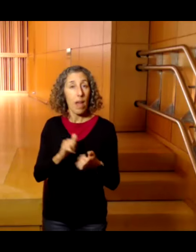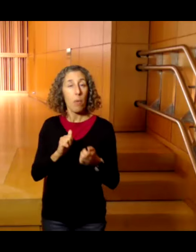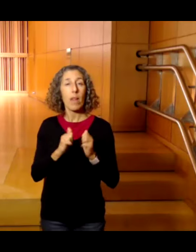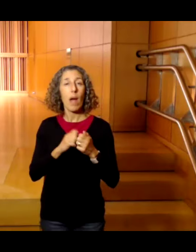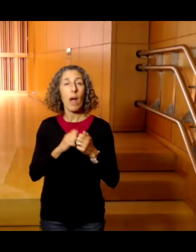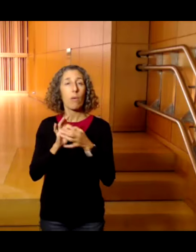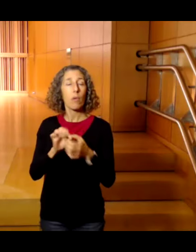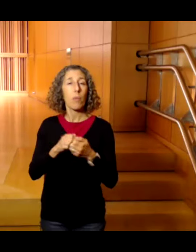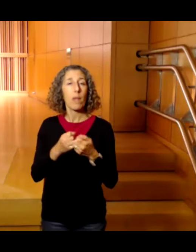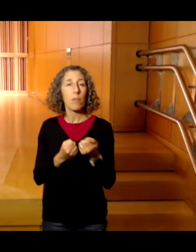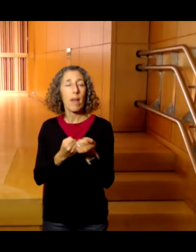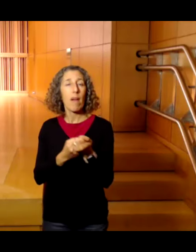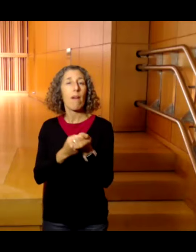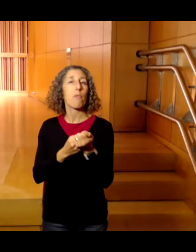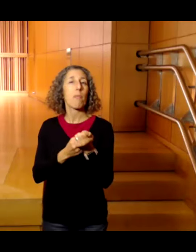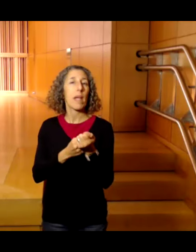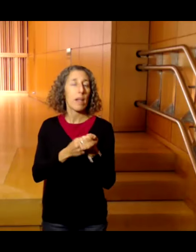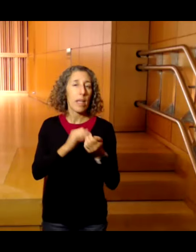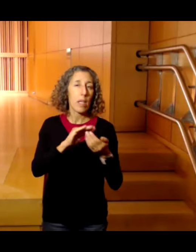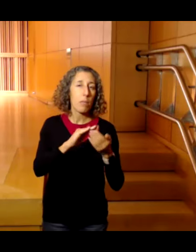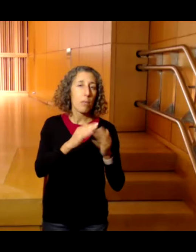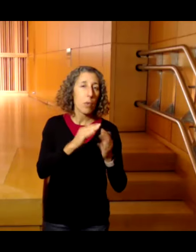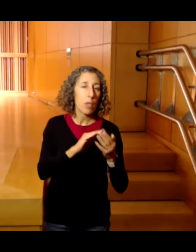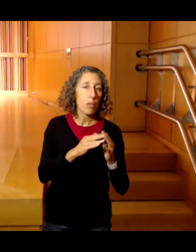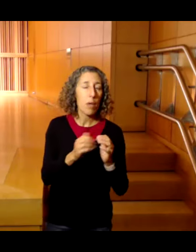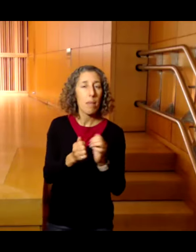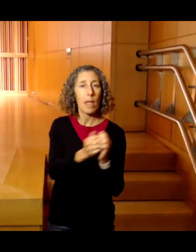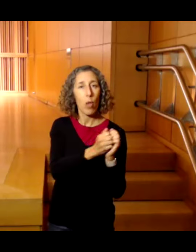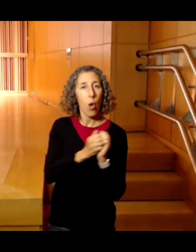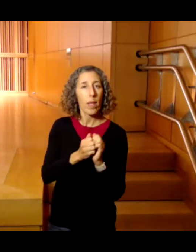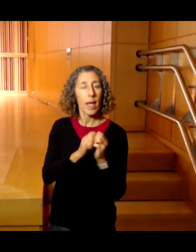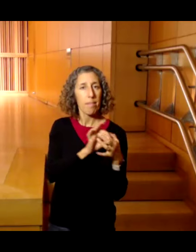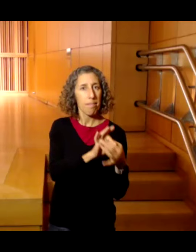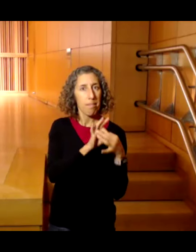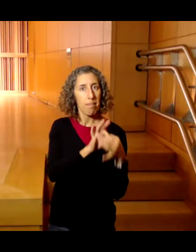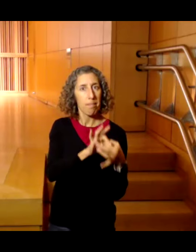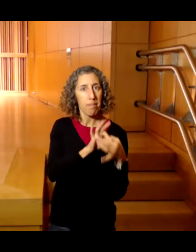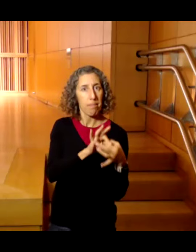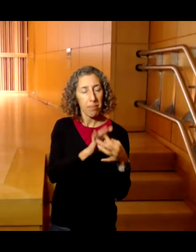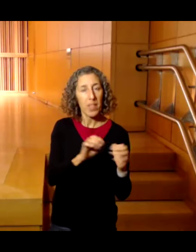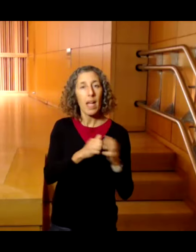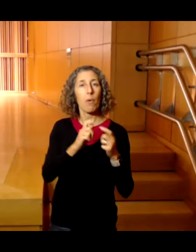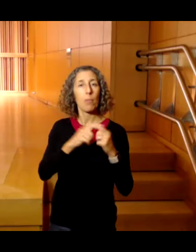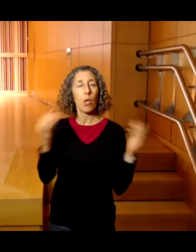progressive sense of community… of communal belonging. And to profit from the democratic project together.